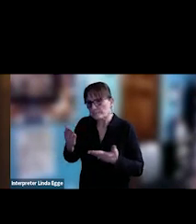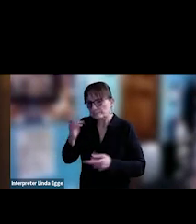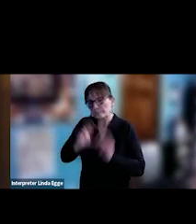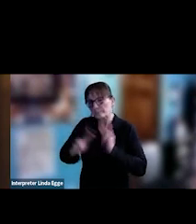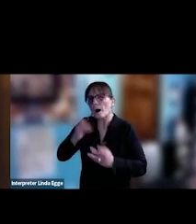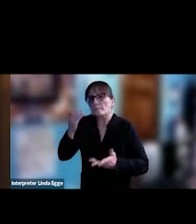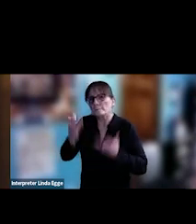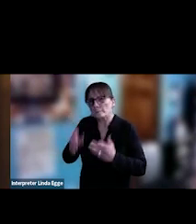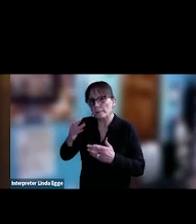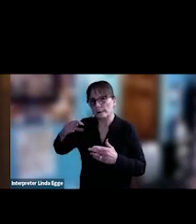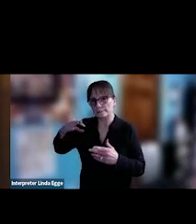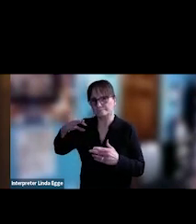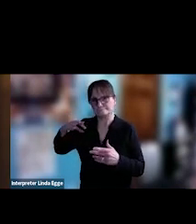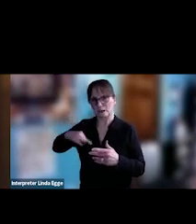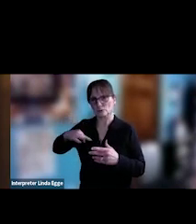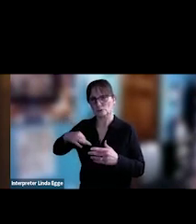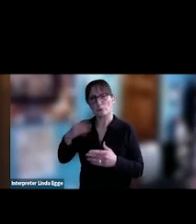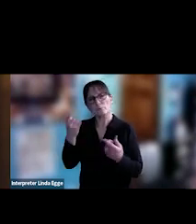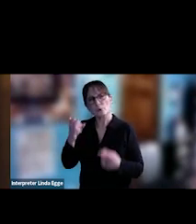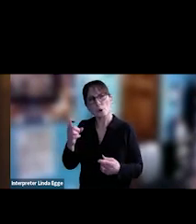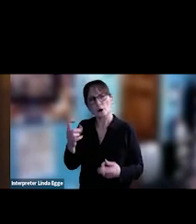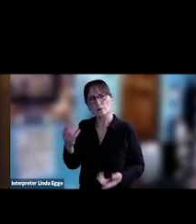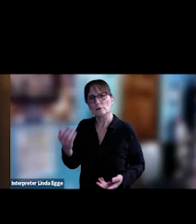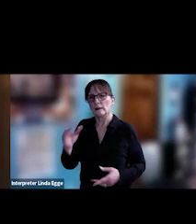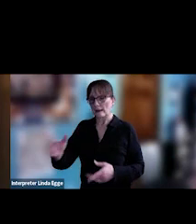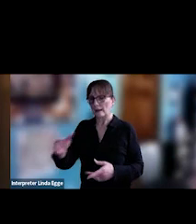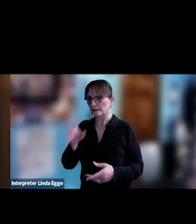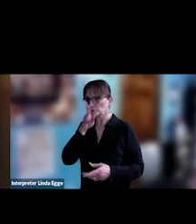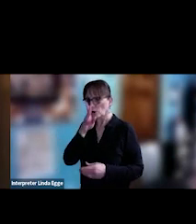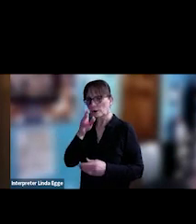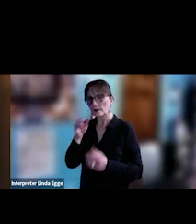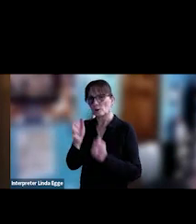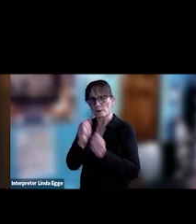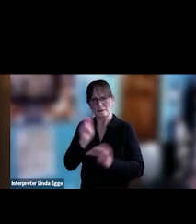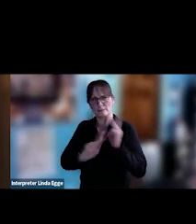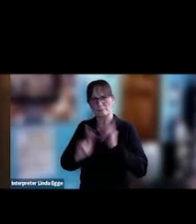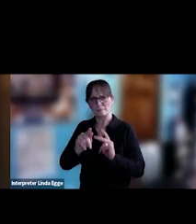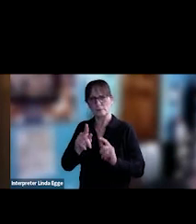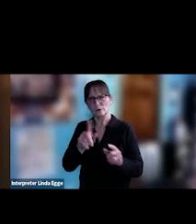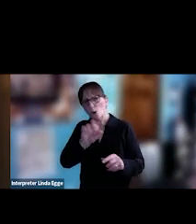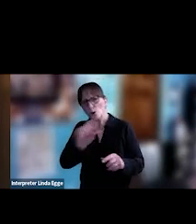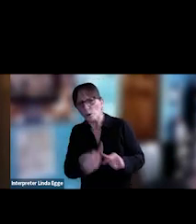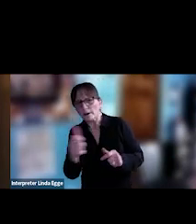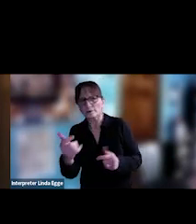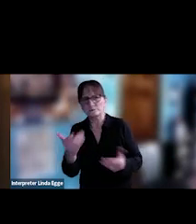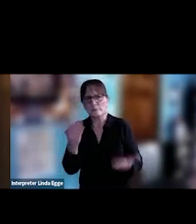it's worth knowing about them and talking with claimants about what else they might be eligible for,